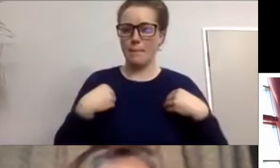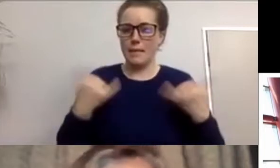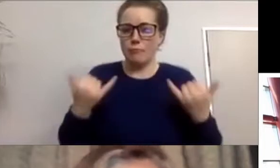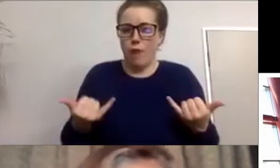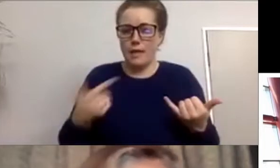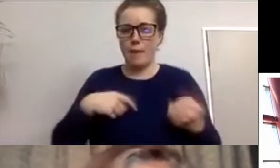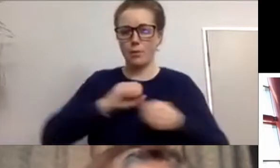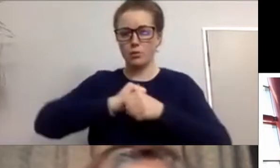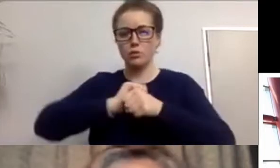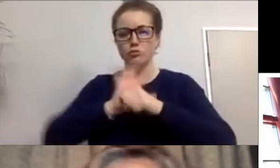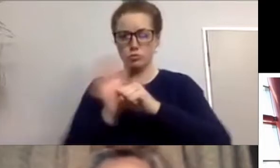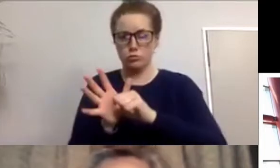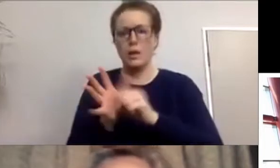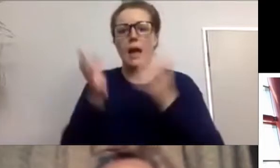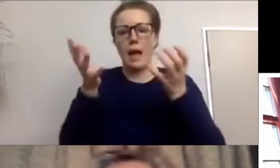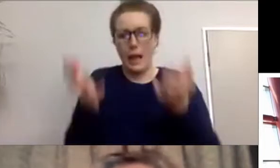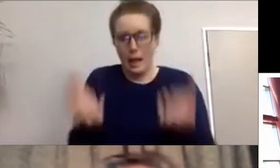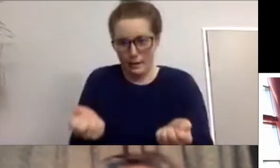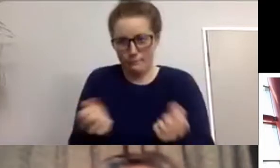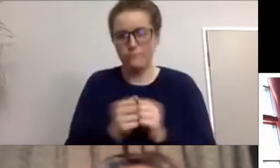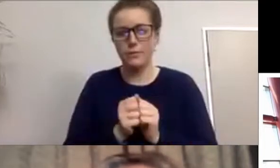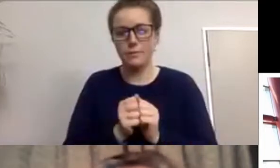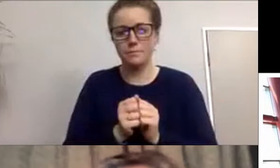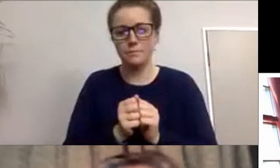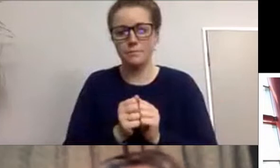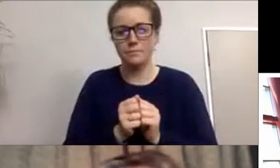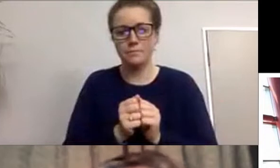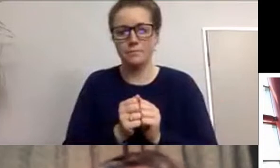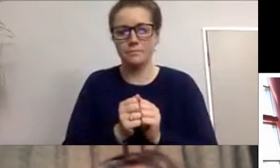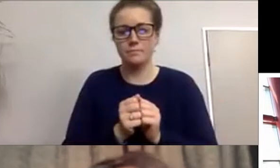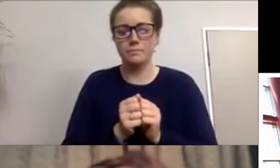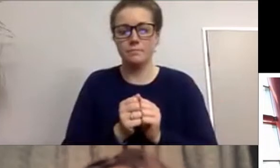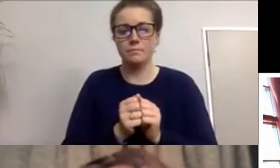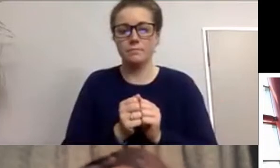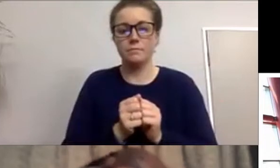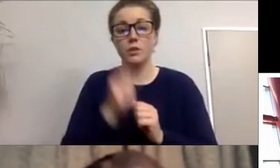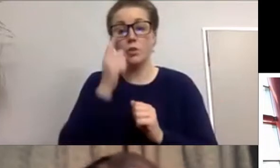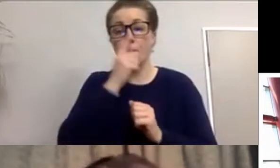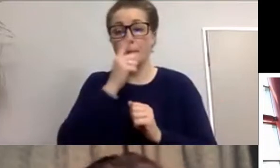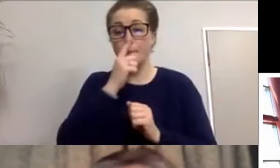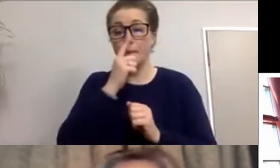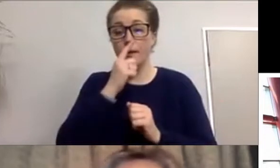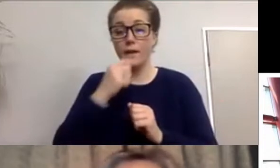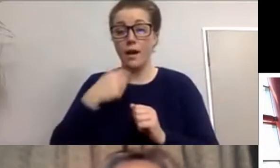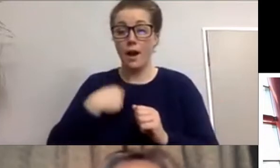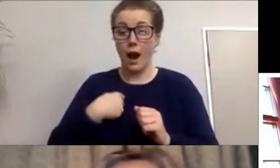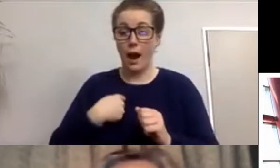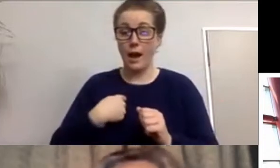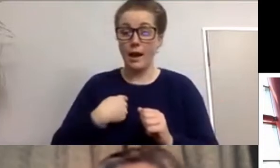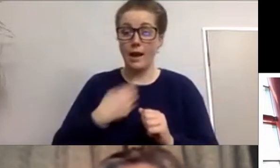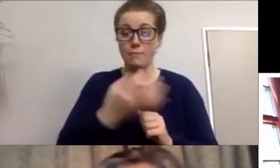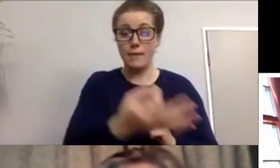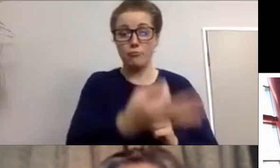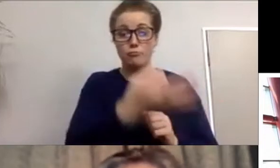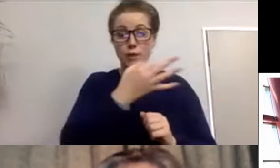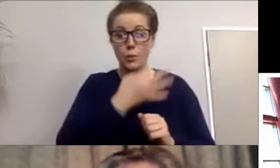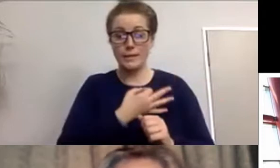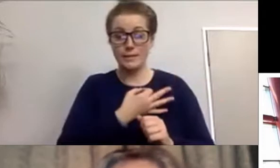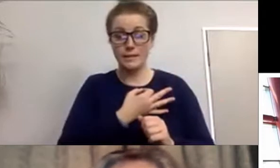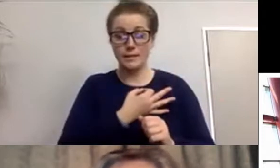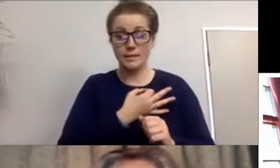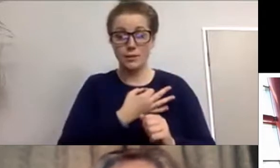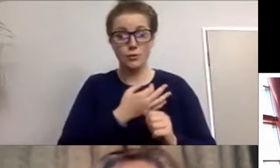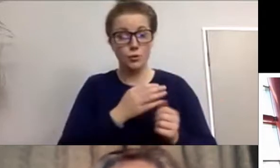with that. So for the people that I've been requested to describe the slides